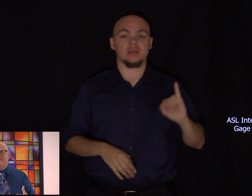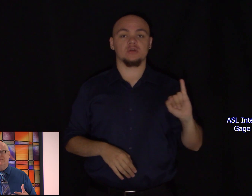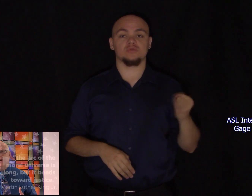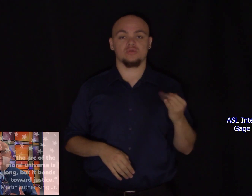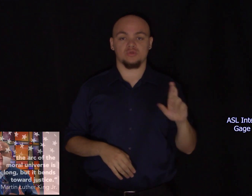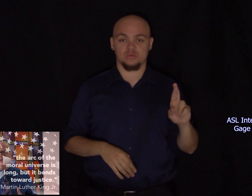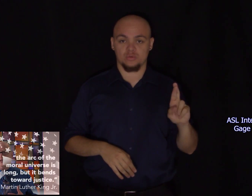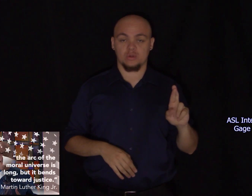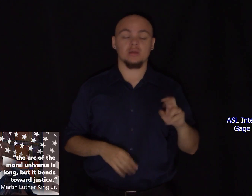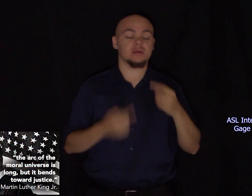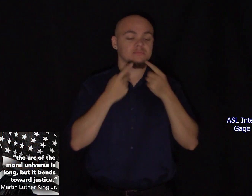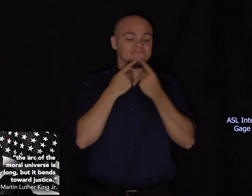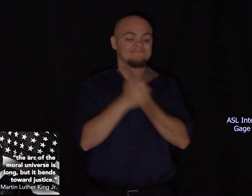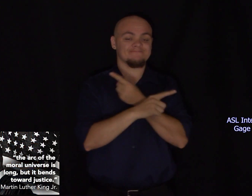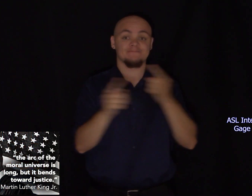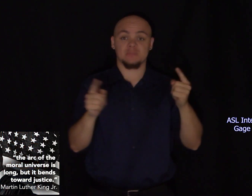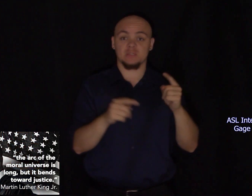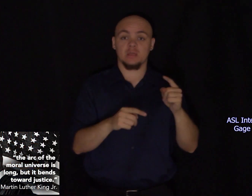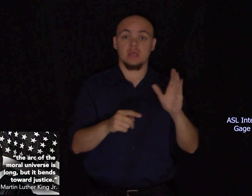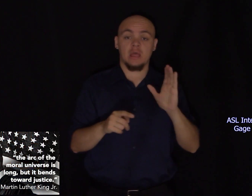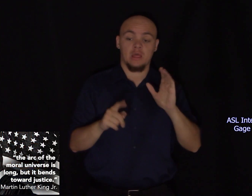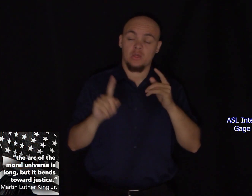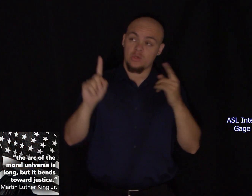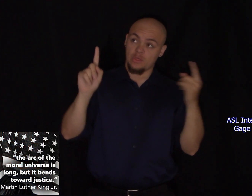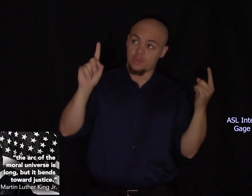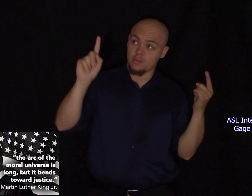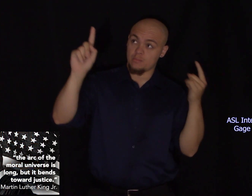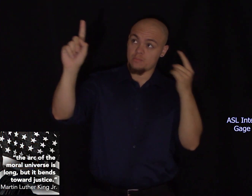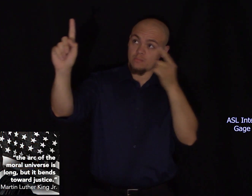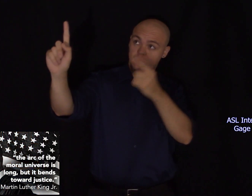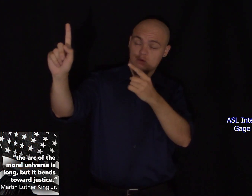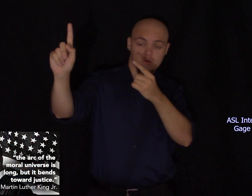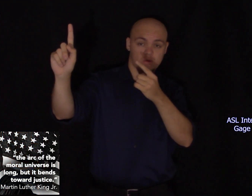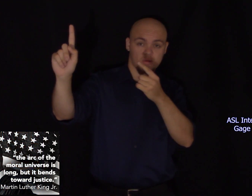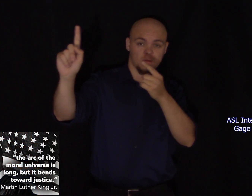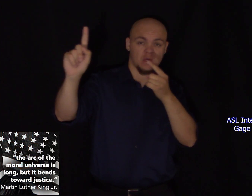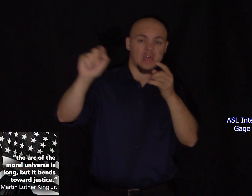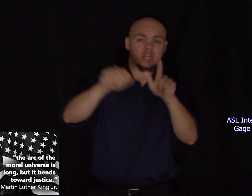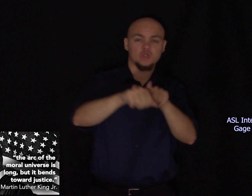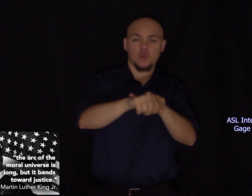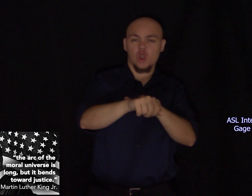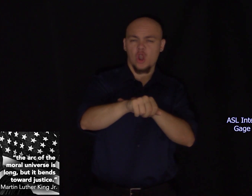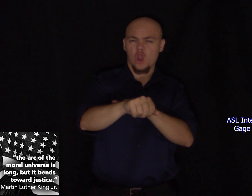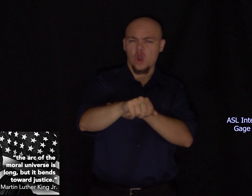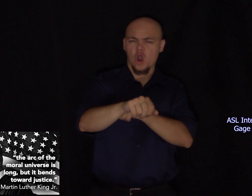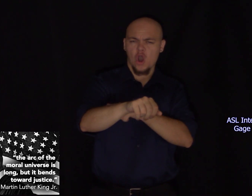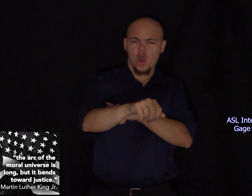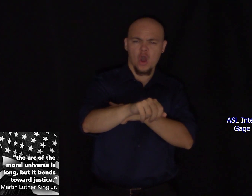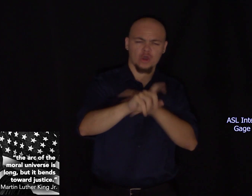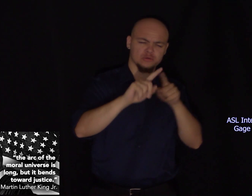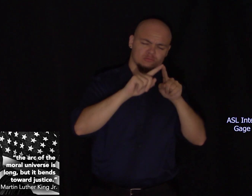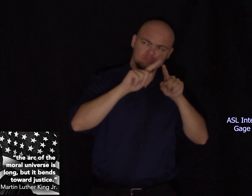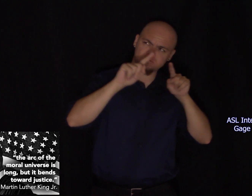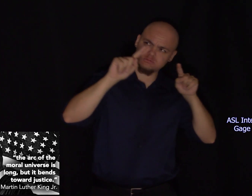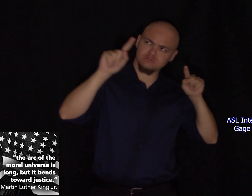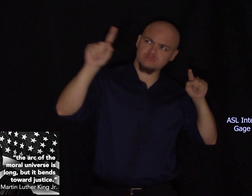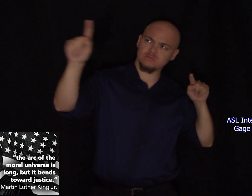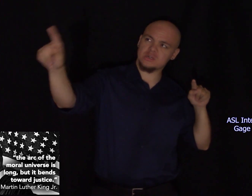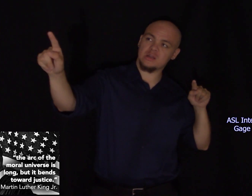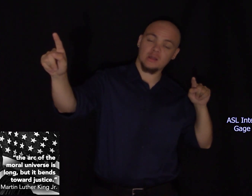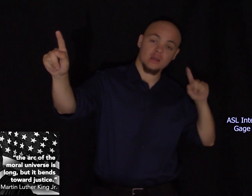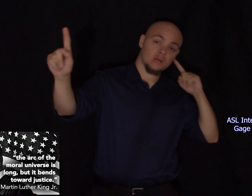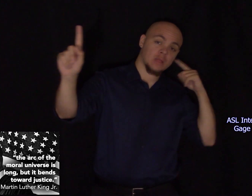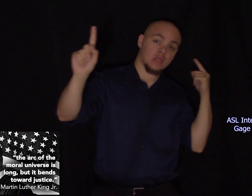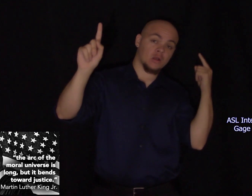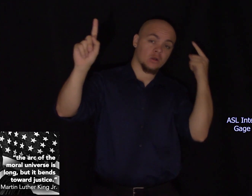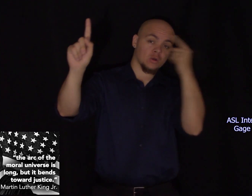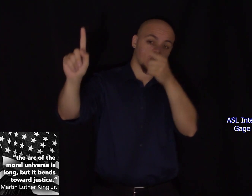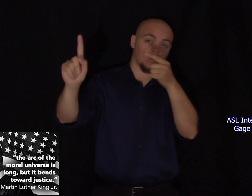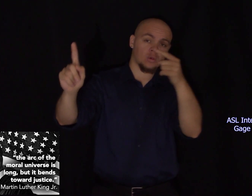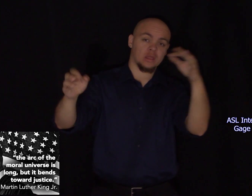dr. Martin Luther King jr. he said the arc of the moral universe is long but it bends towards